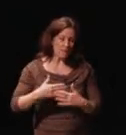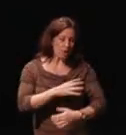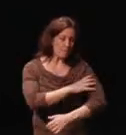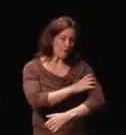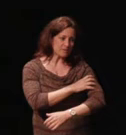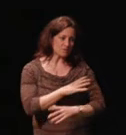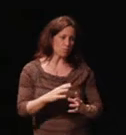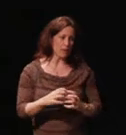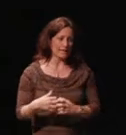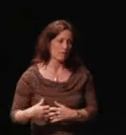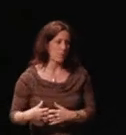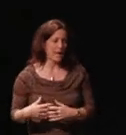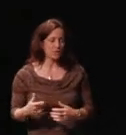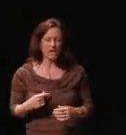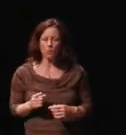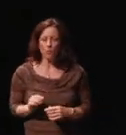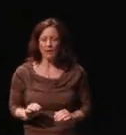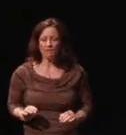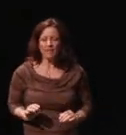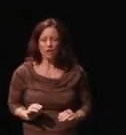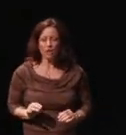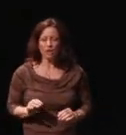all she had was a flicker of movement in her toe,